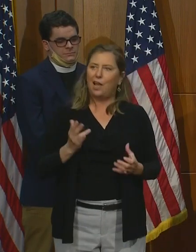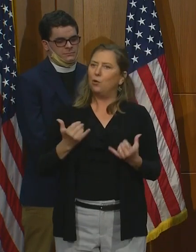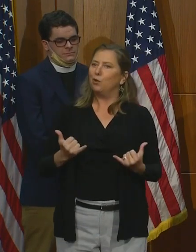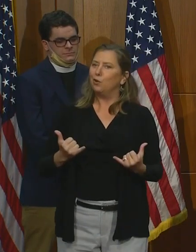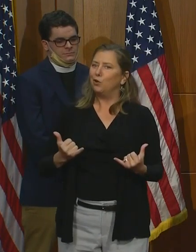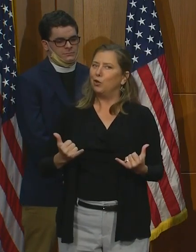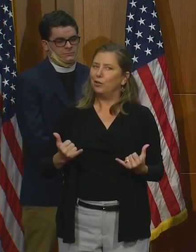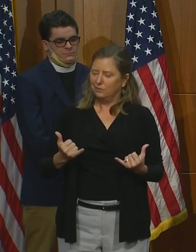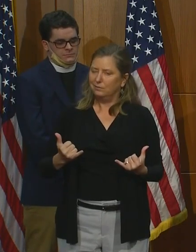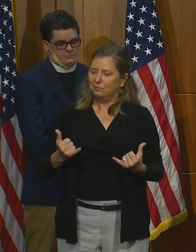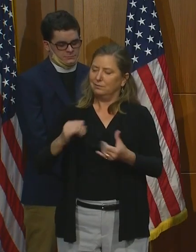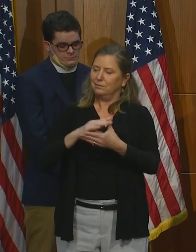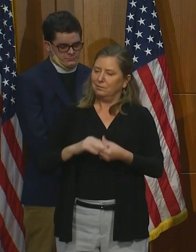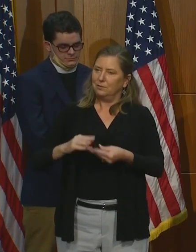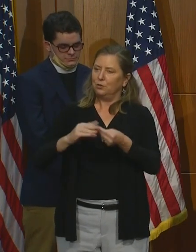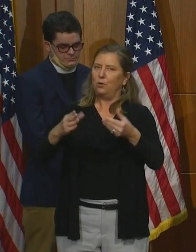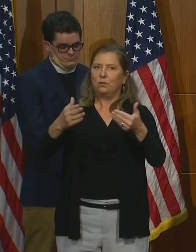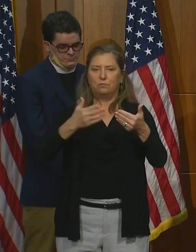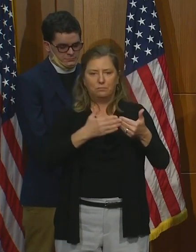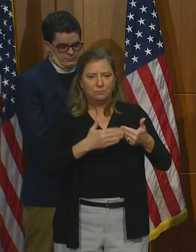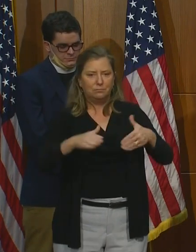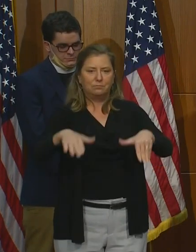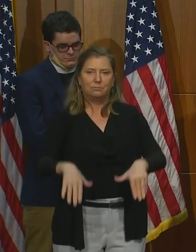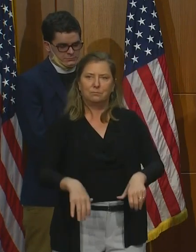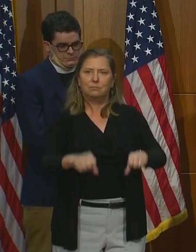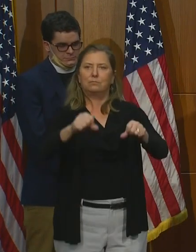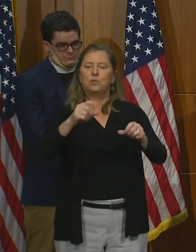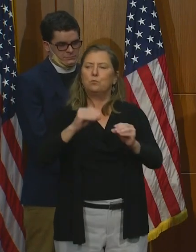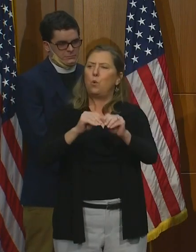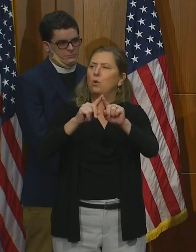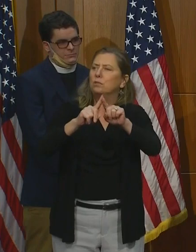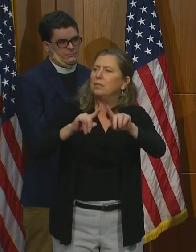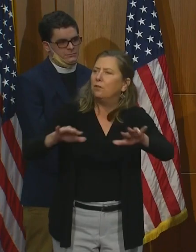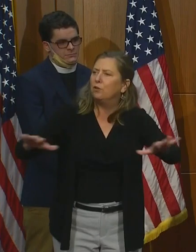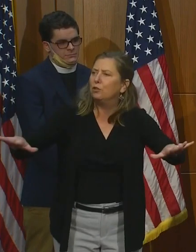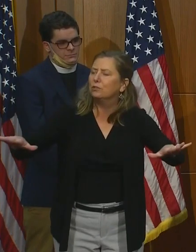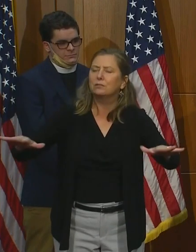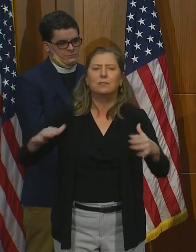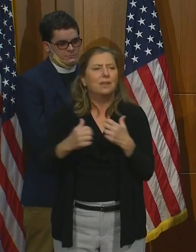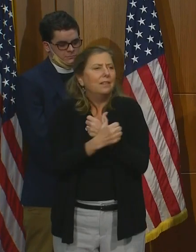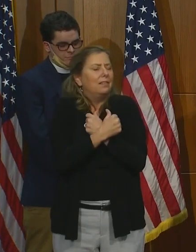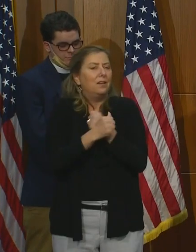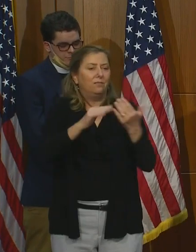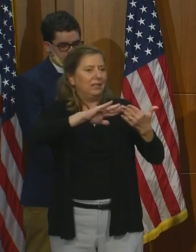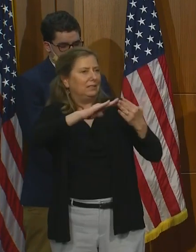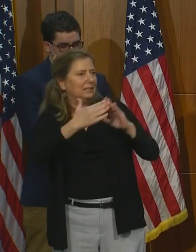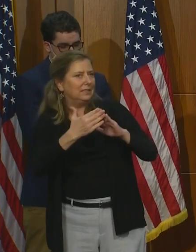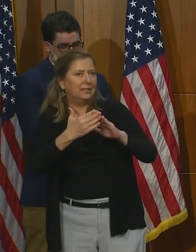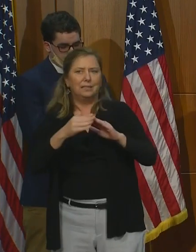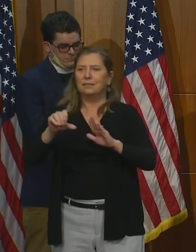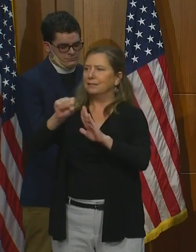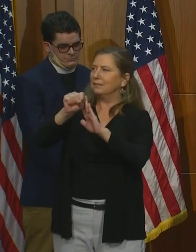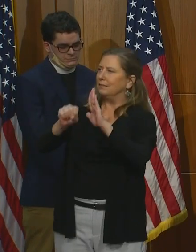WRITE A NEW CHAPTER IN OUR HISTORY. OUR PRESENT HISTORY AND TO CARRY THE STORY. OF A